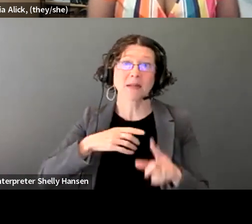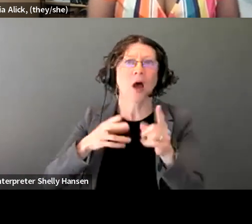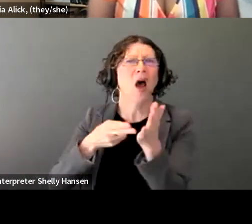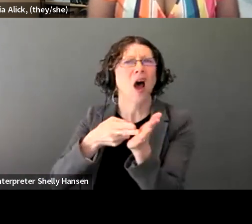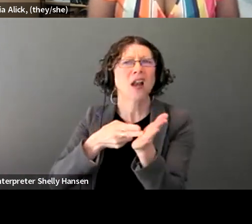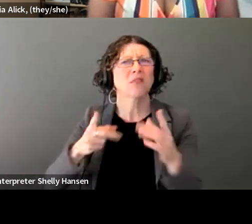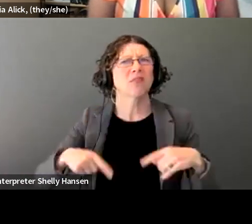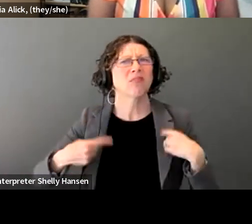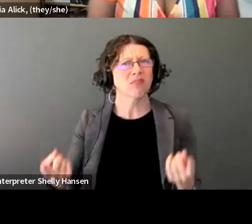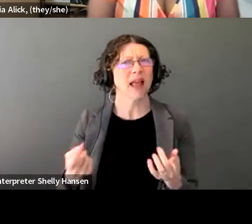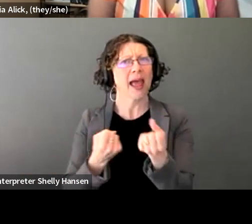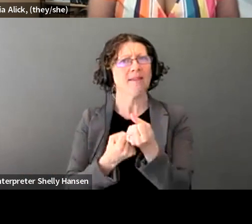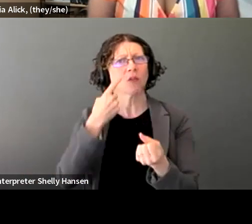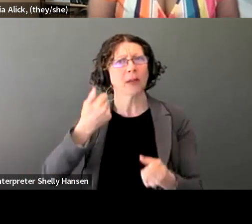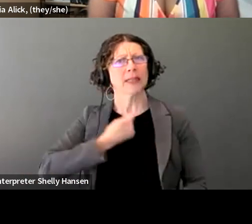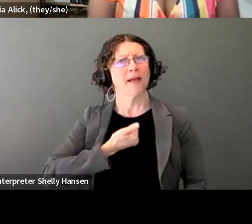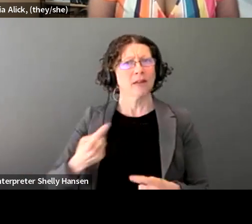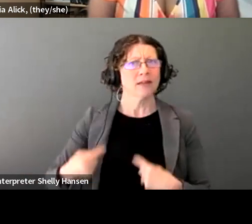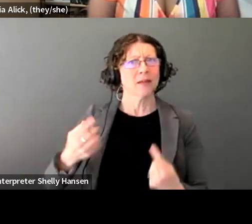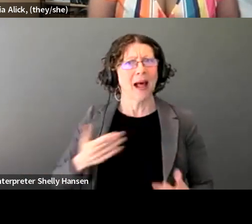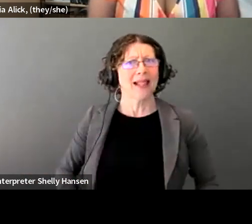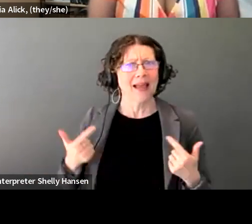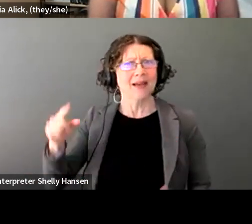for myself as a black woman for my whole life, but this is new.